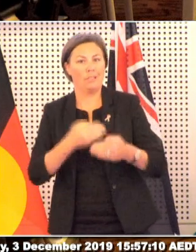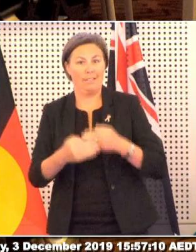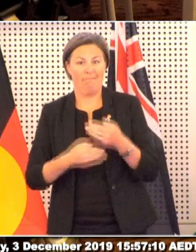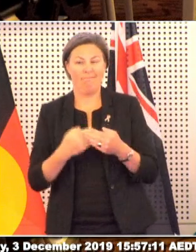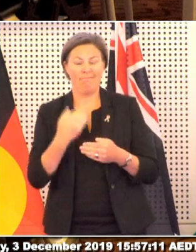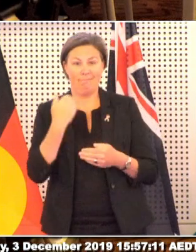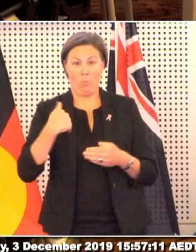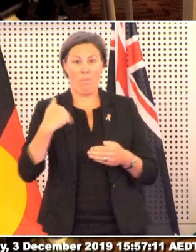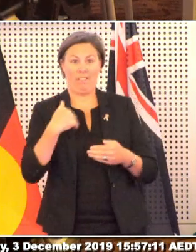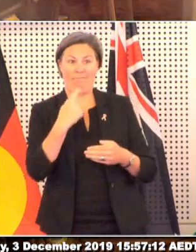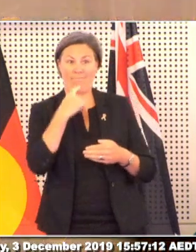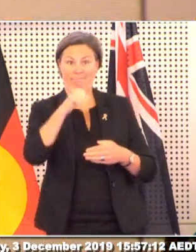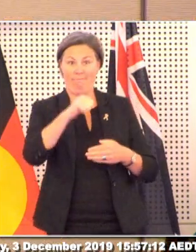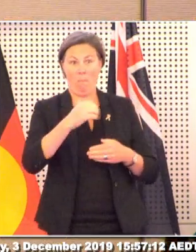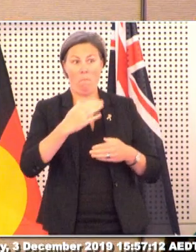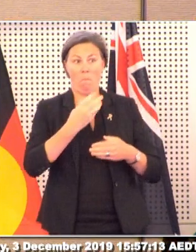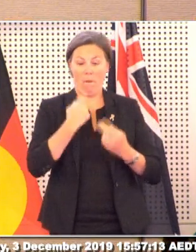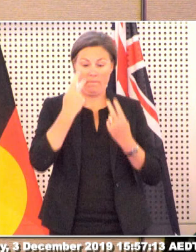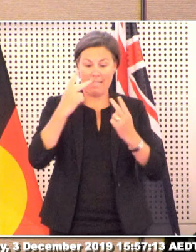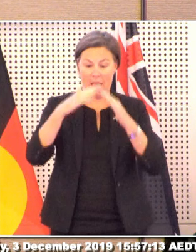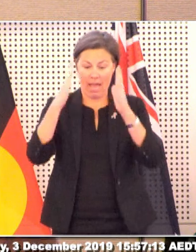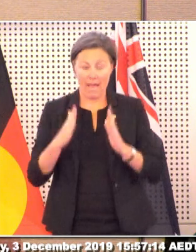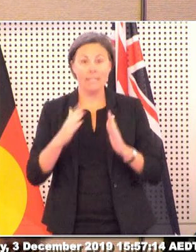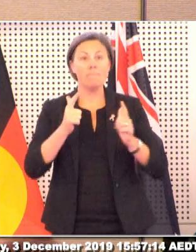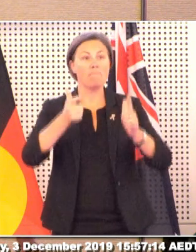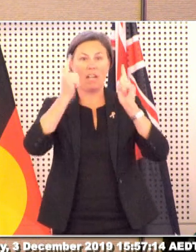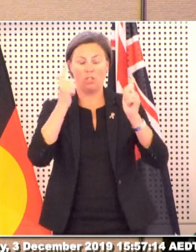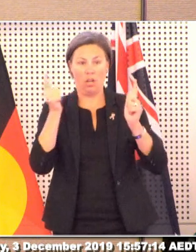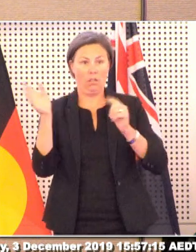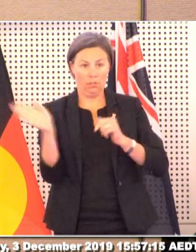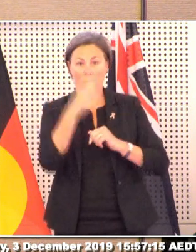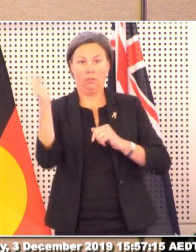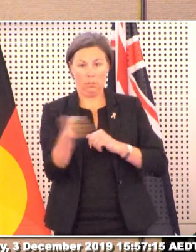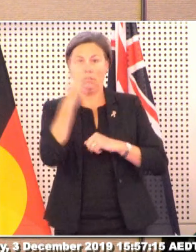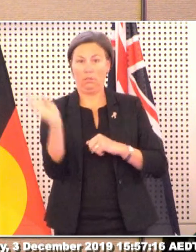turnover of house managers in – in some – in some of the houses.